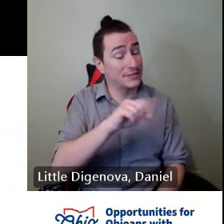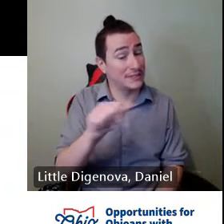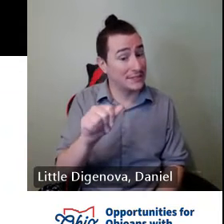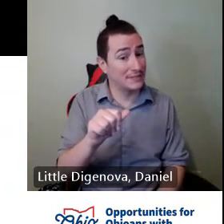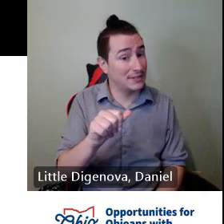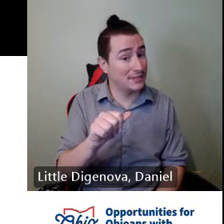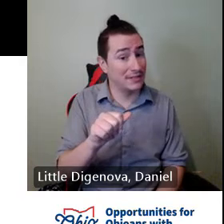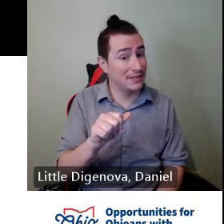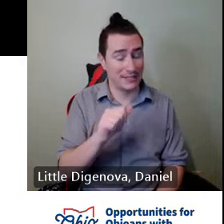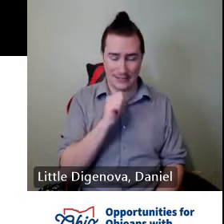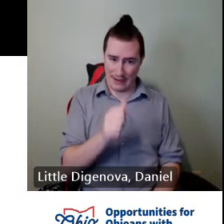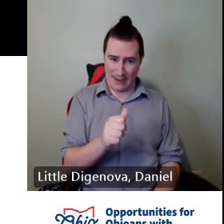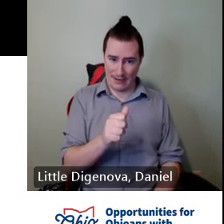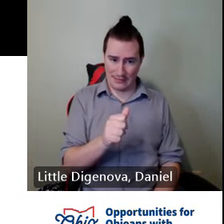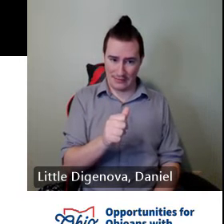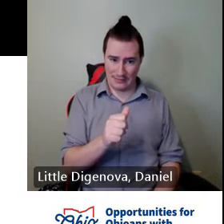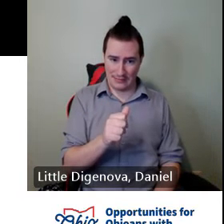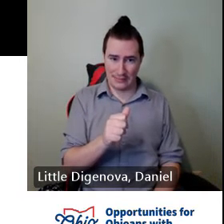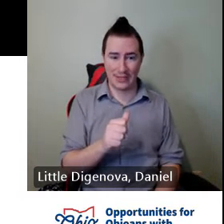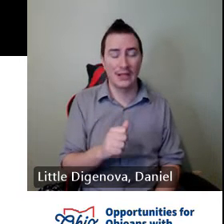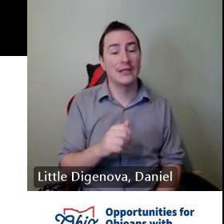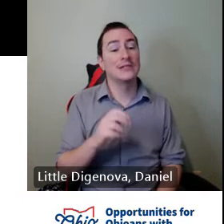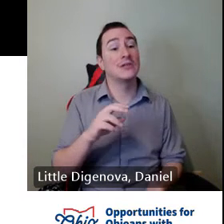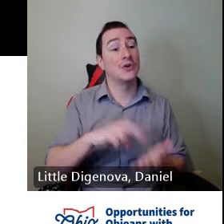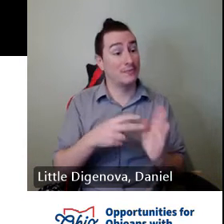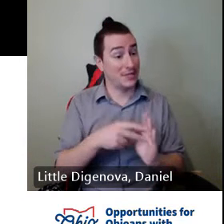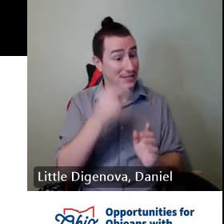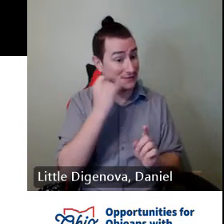which are things like the application and interview before